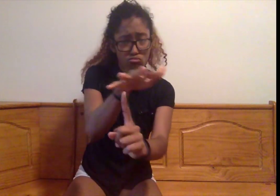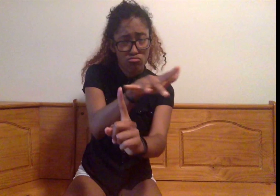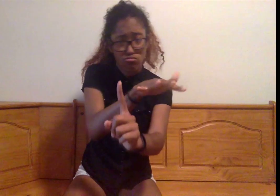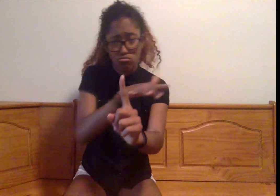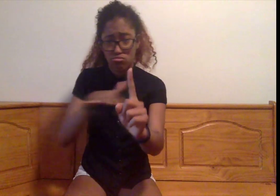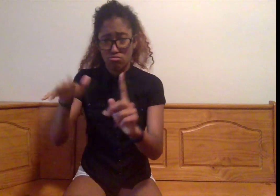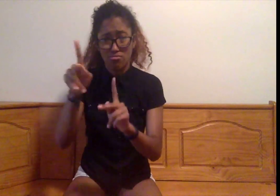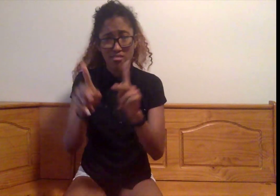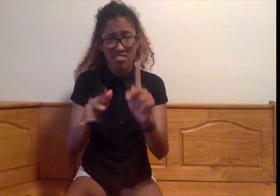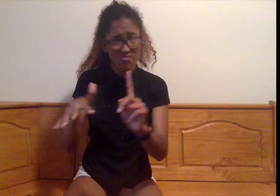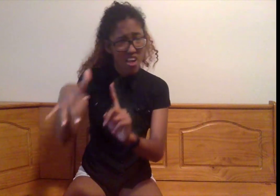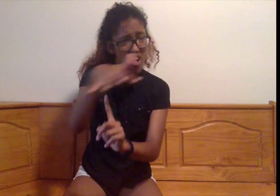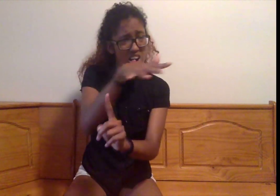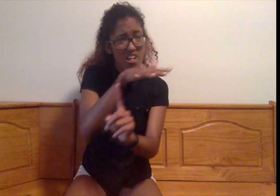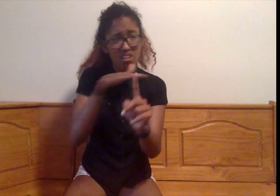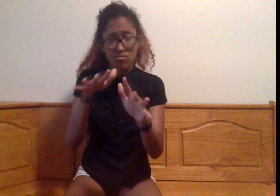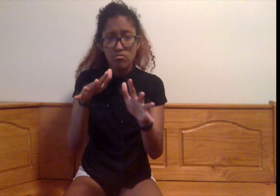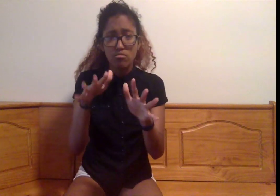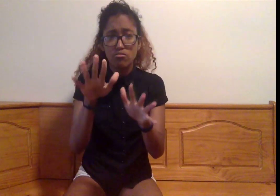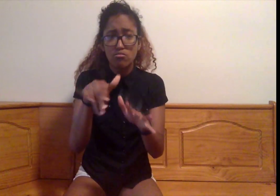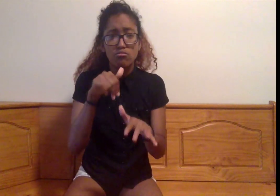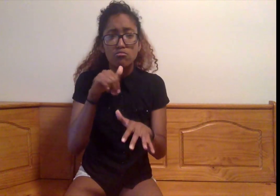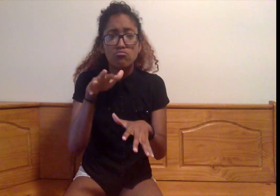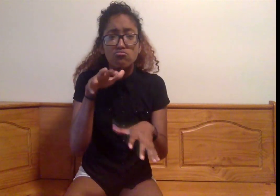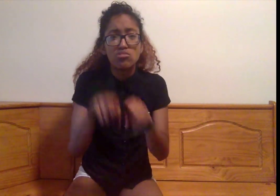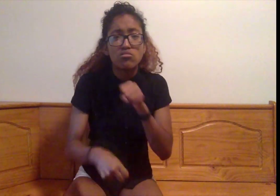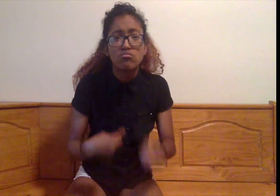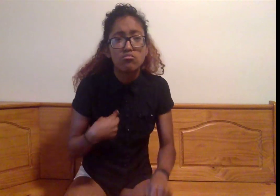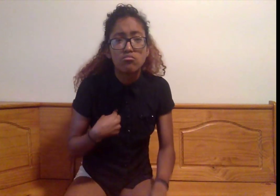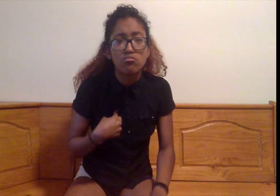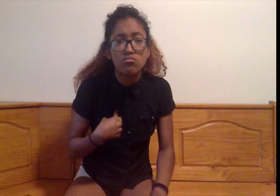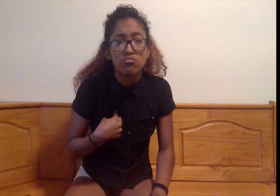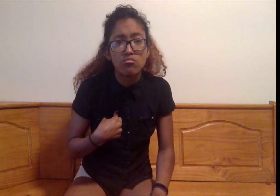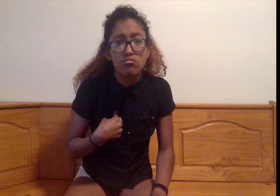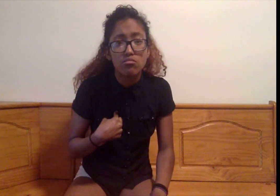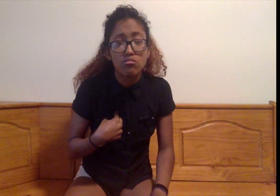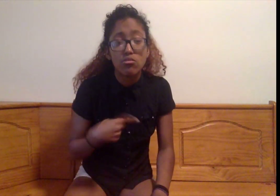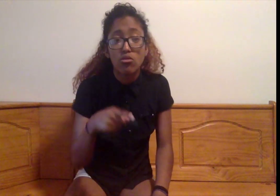Everyone around you was not sexually assaulting me.